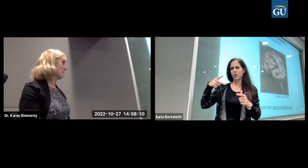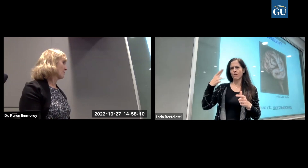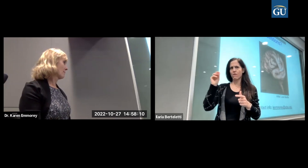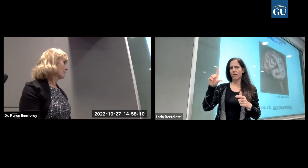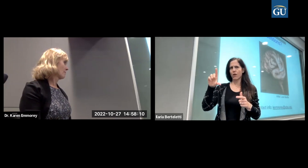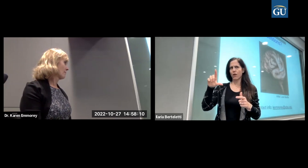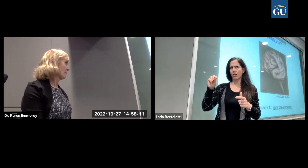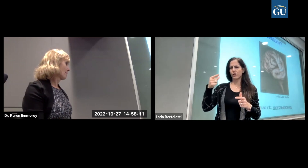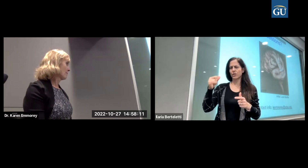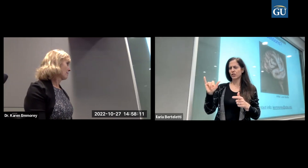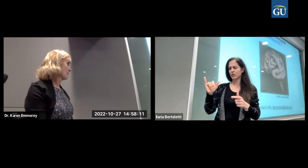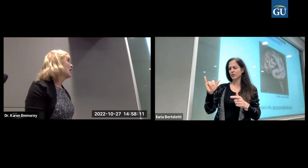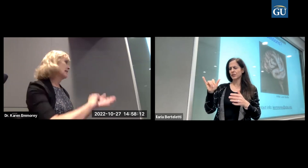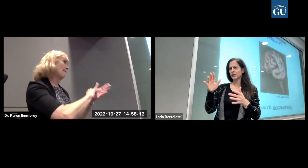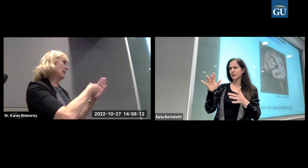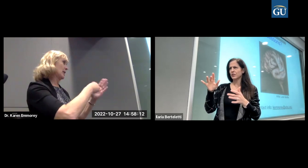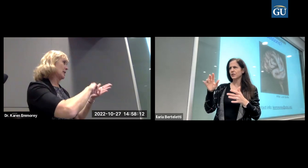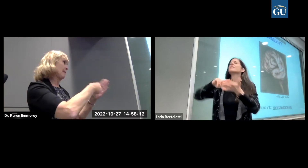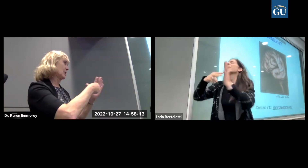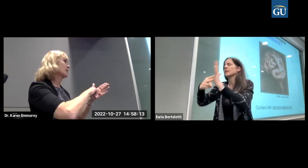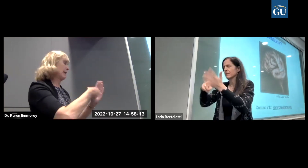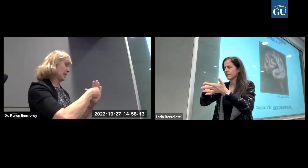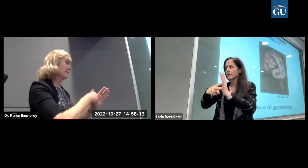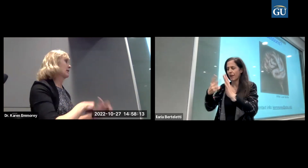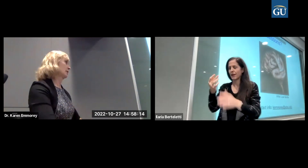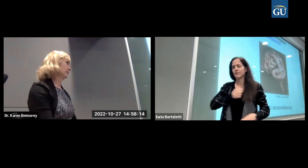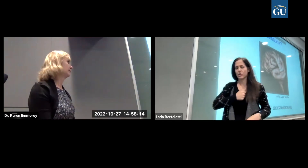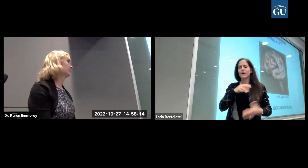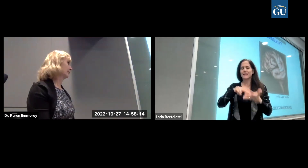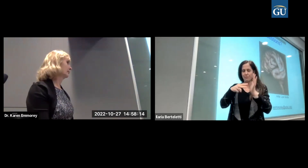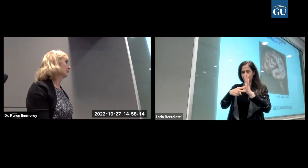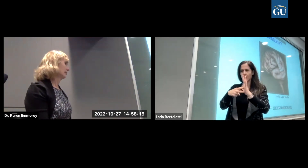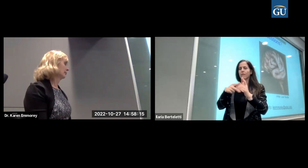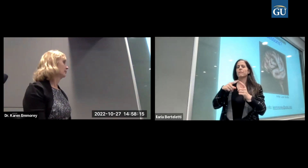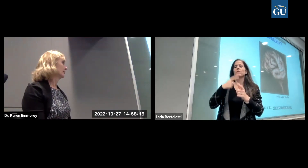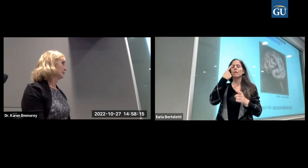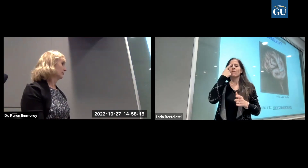and here in person there is a natural overlap in both of those areas. But